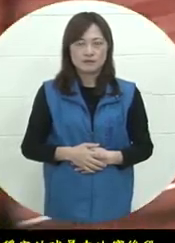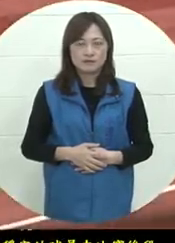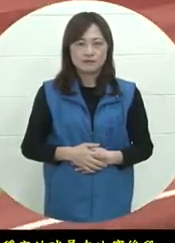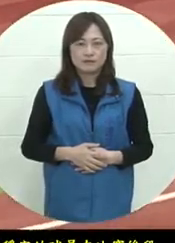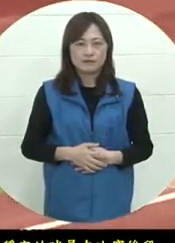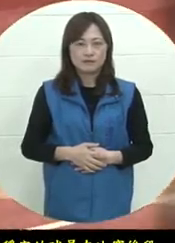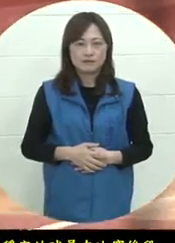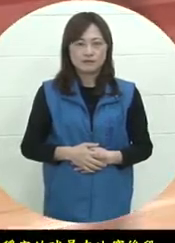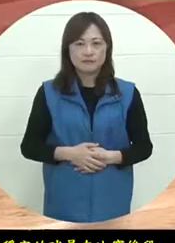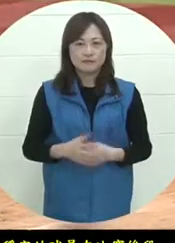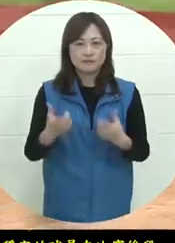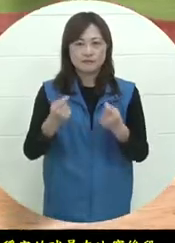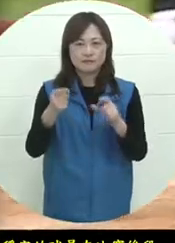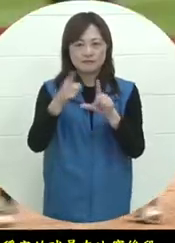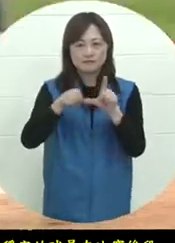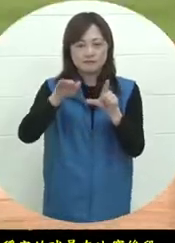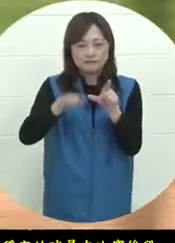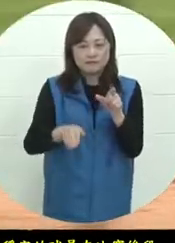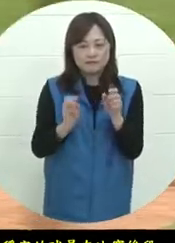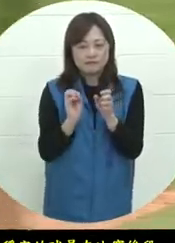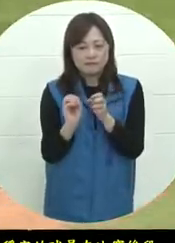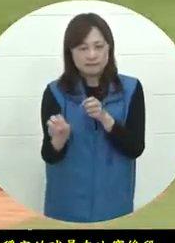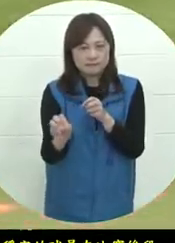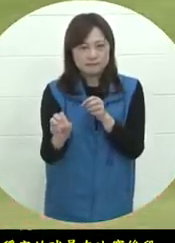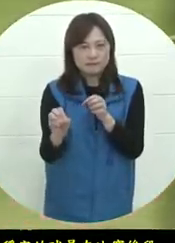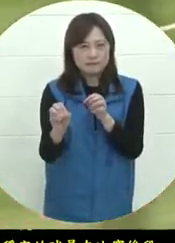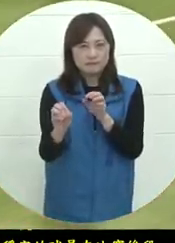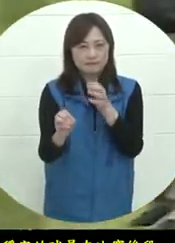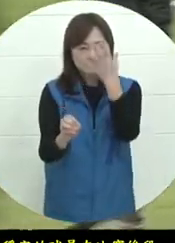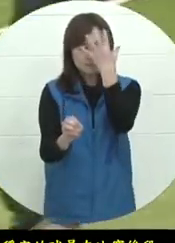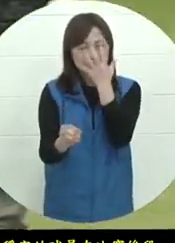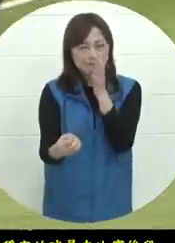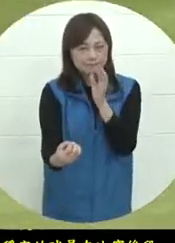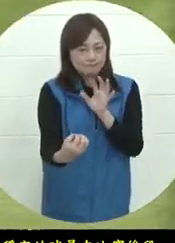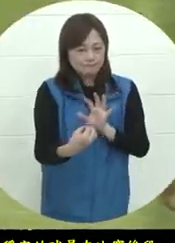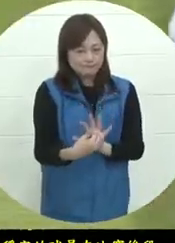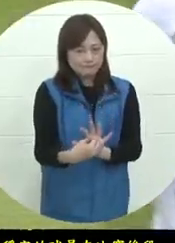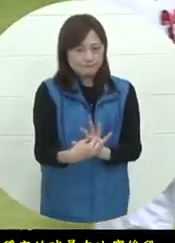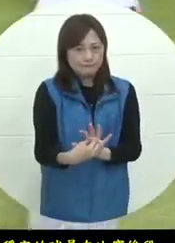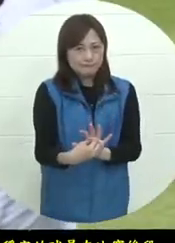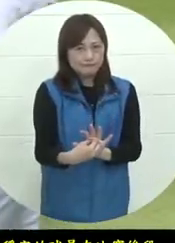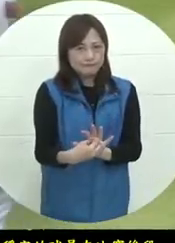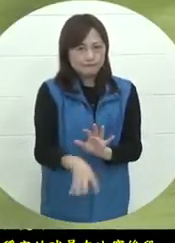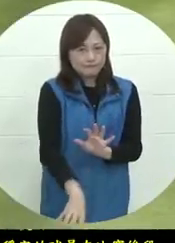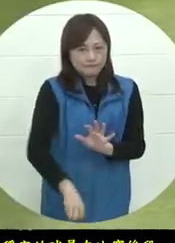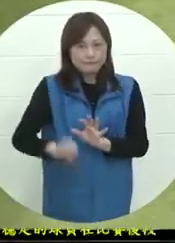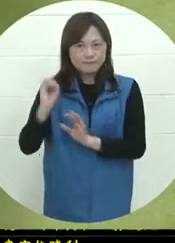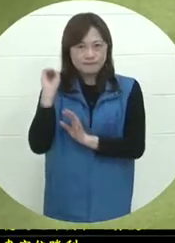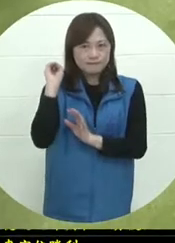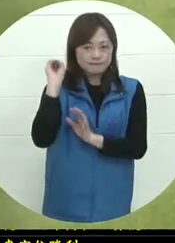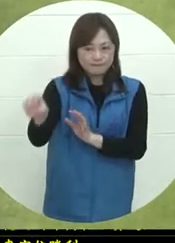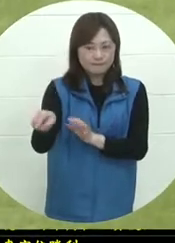Well, another low-angle ball step successfully blocked him slightly in front, then picked him up and passed it to